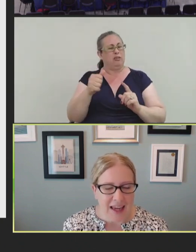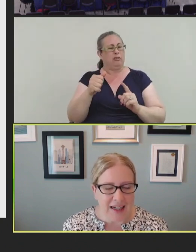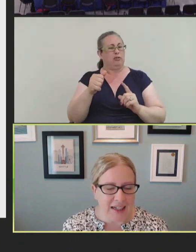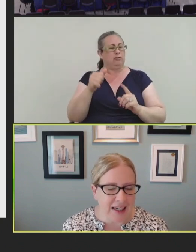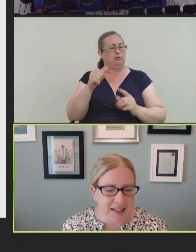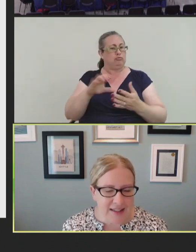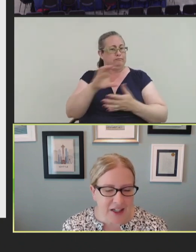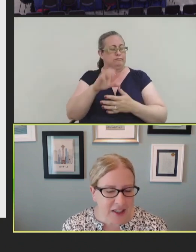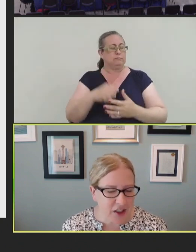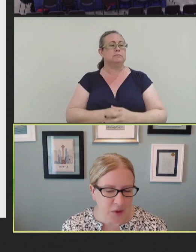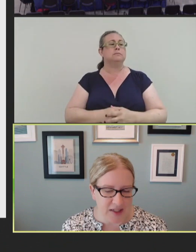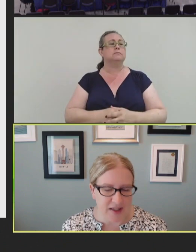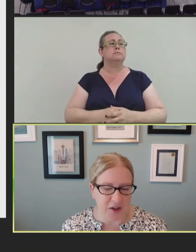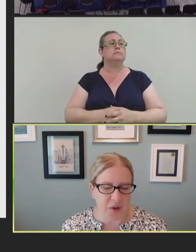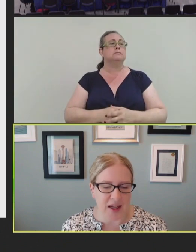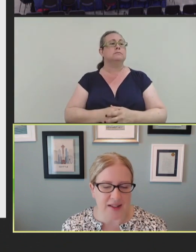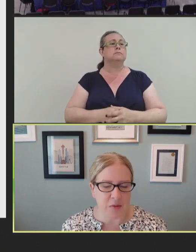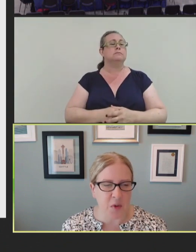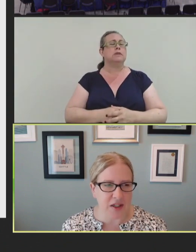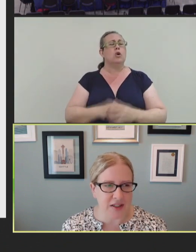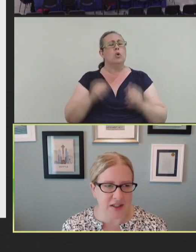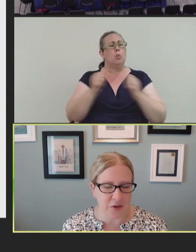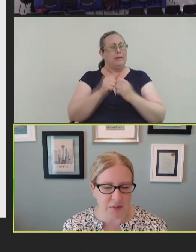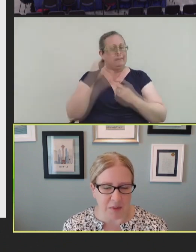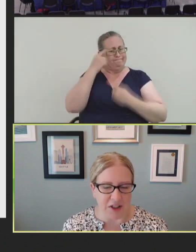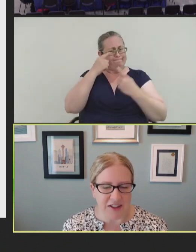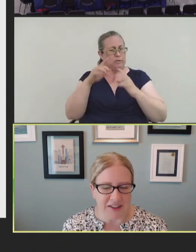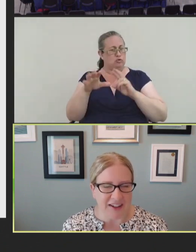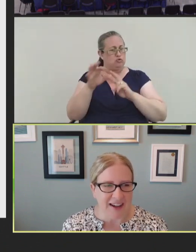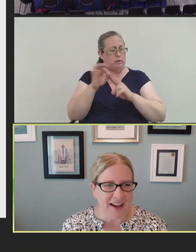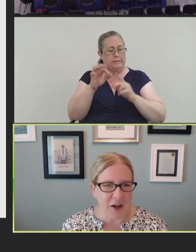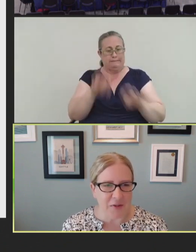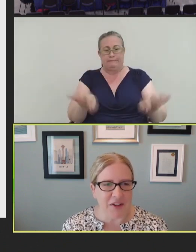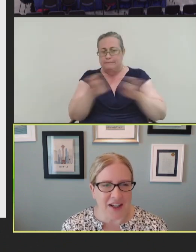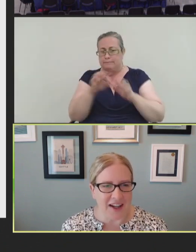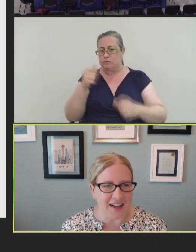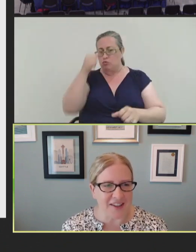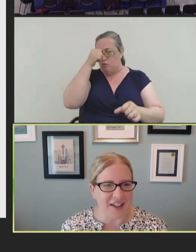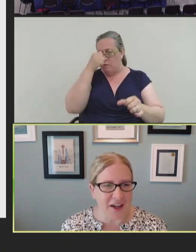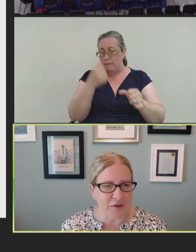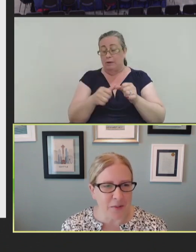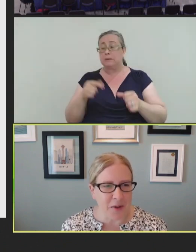In considering choice, though, it's important to remember -- if you can hit enter again for me,